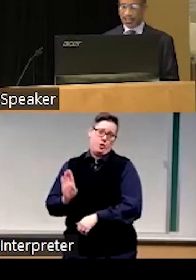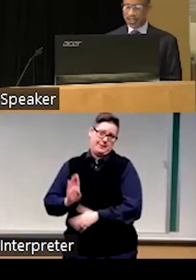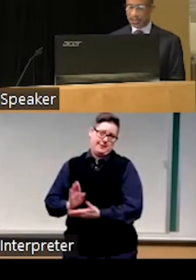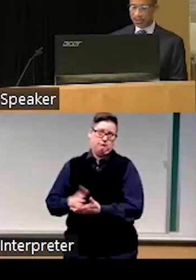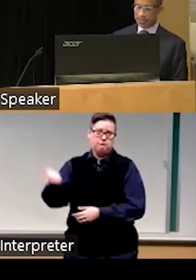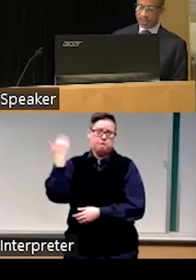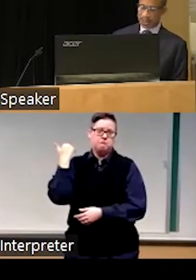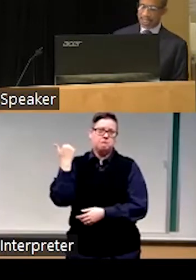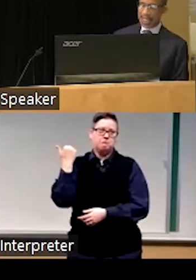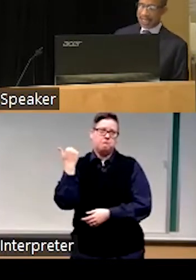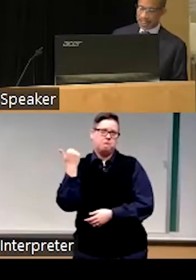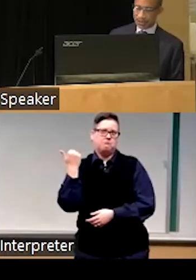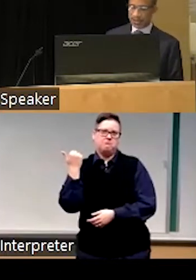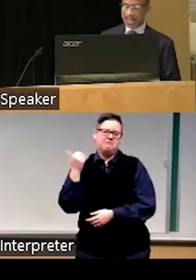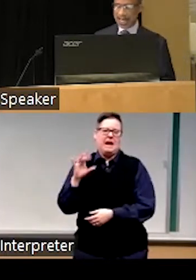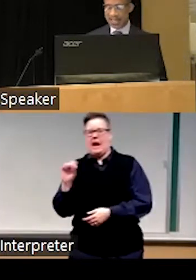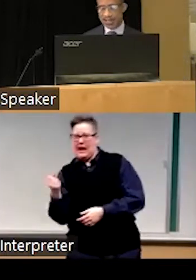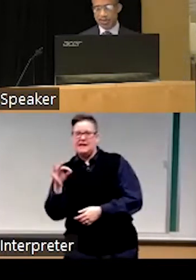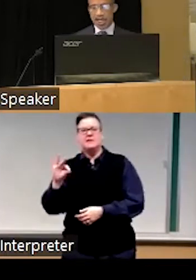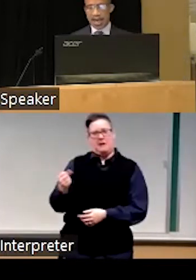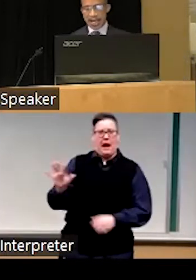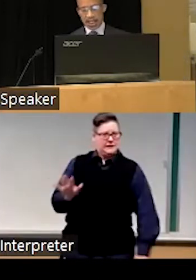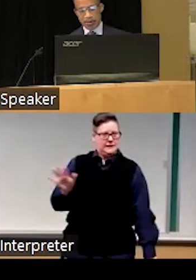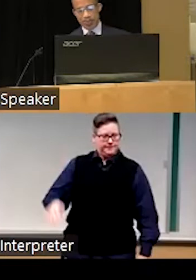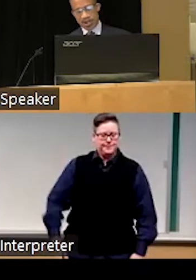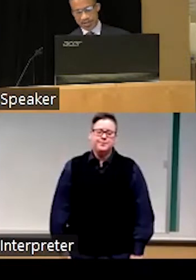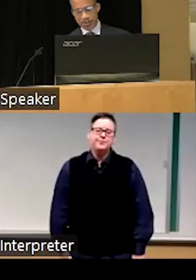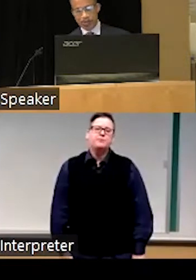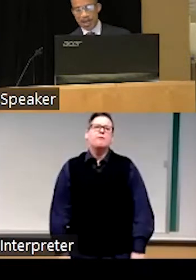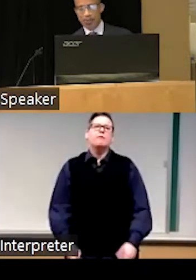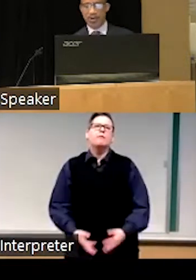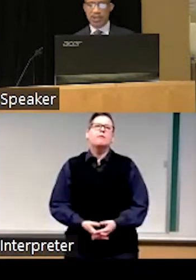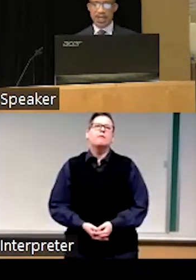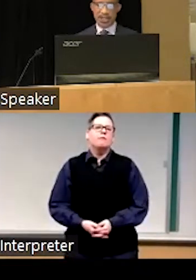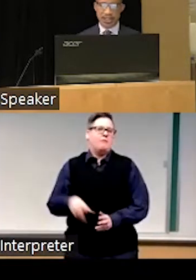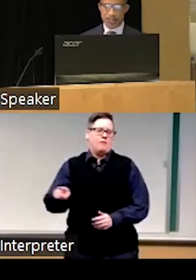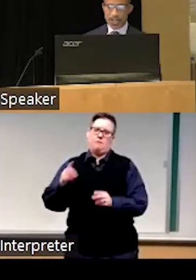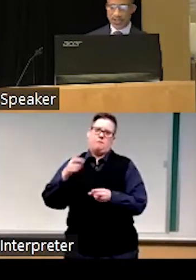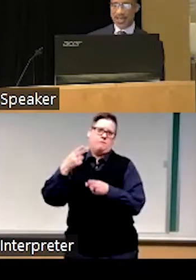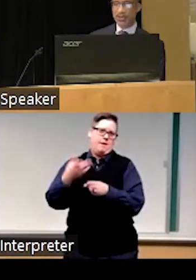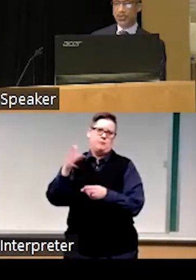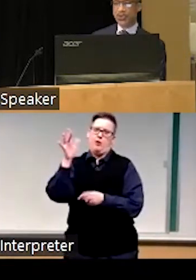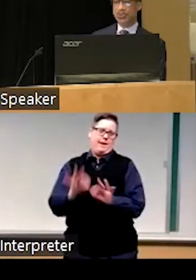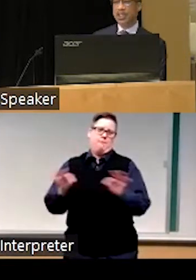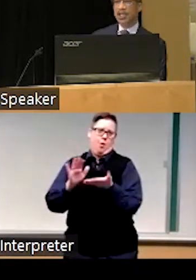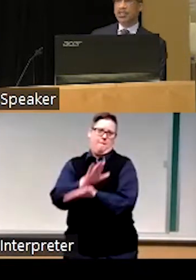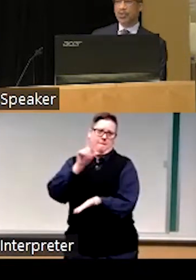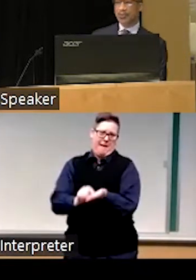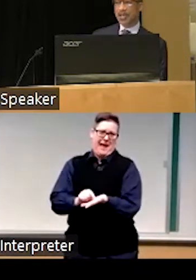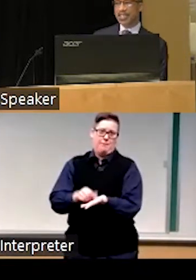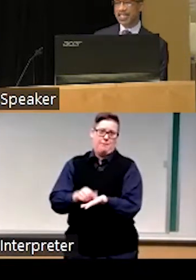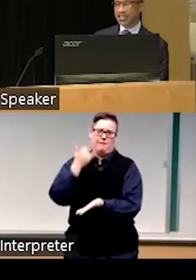in the in the late 80s early 90s and and a seminal paper that appeared in psychosocial rehabilitation